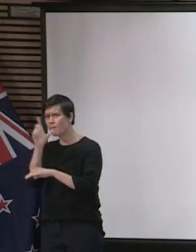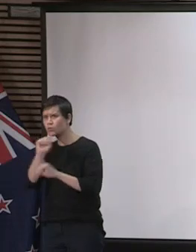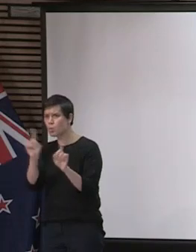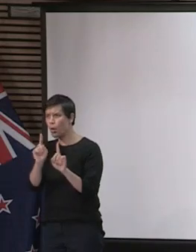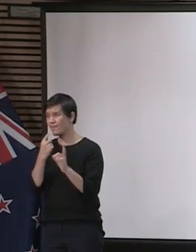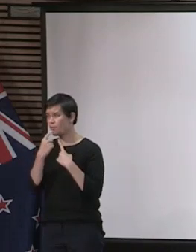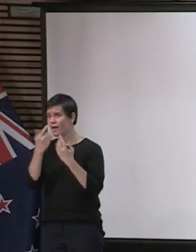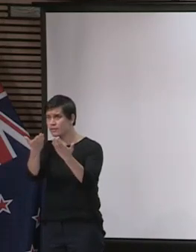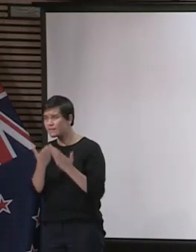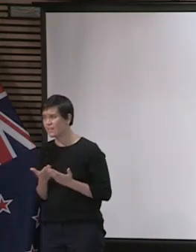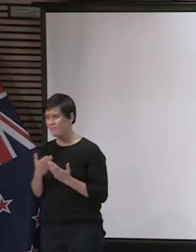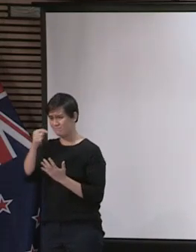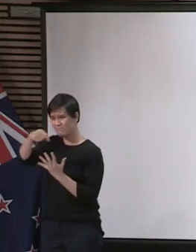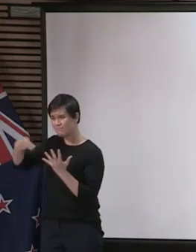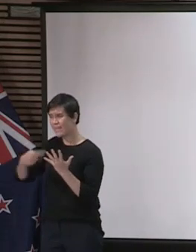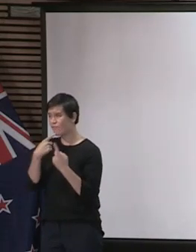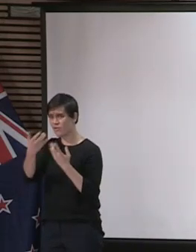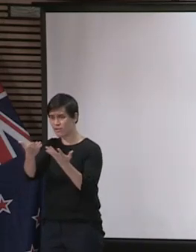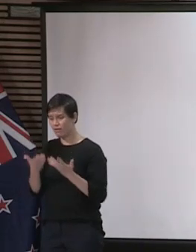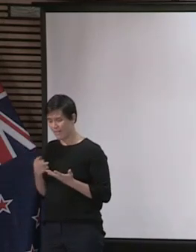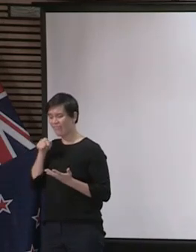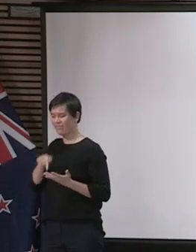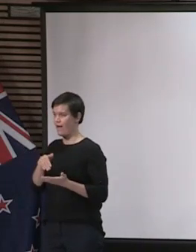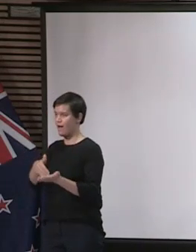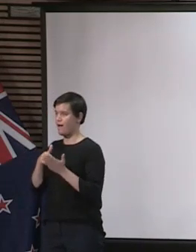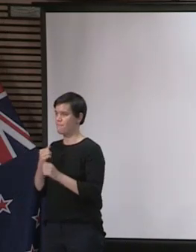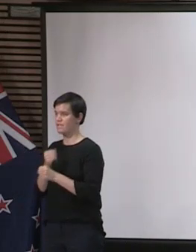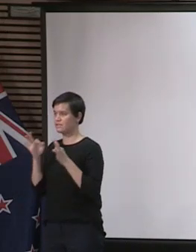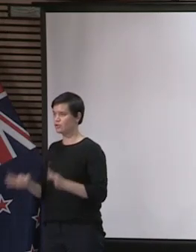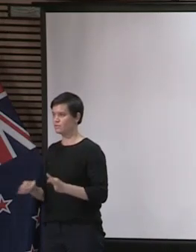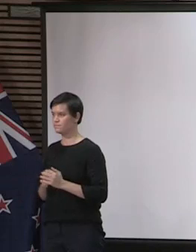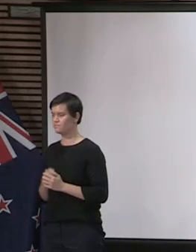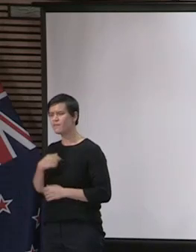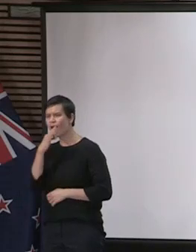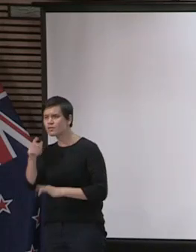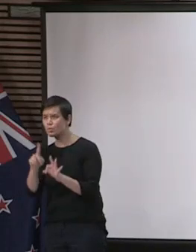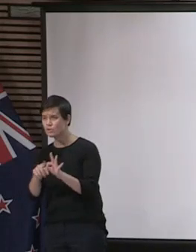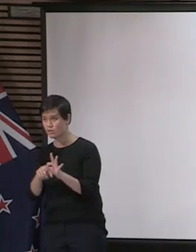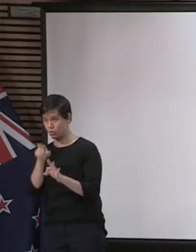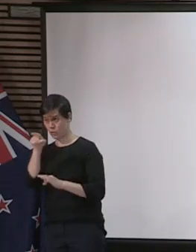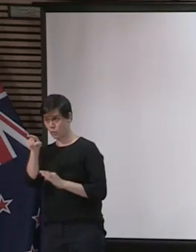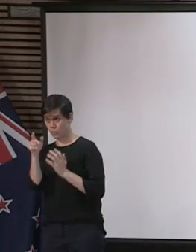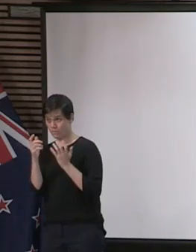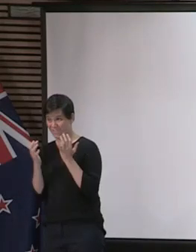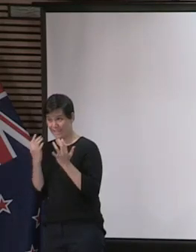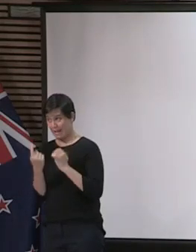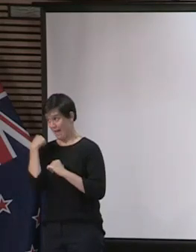the research and the advice and we have agreed with the recommendation from the Director-General of Health.